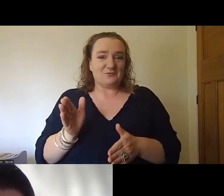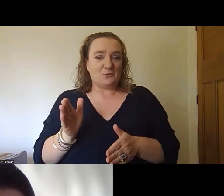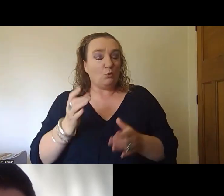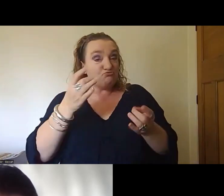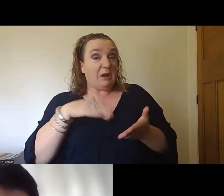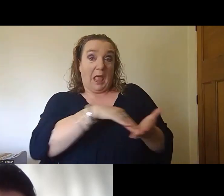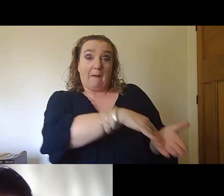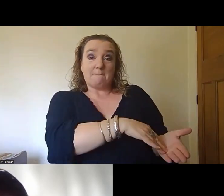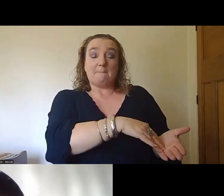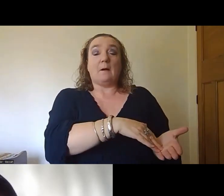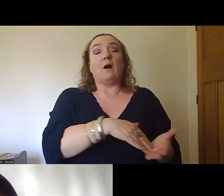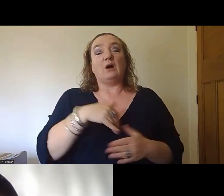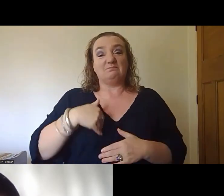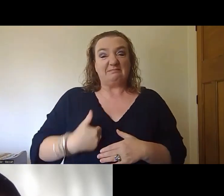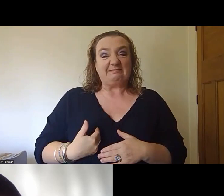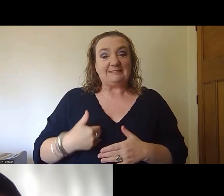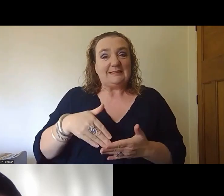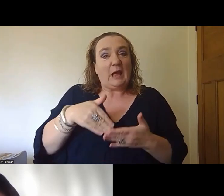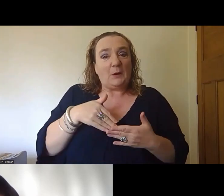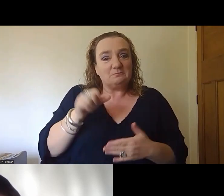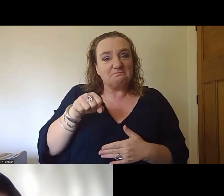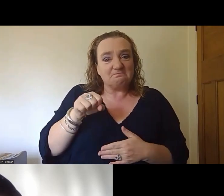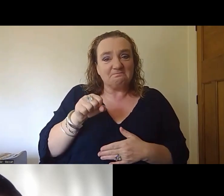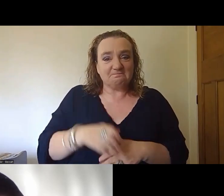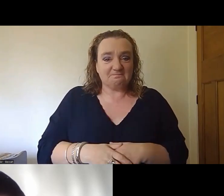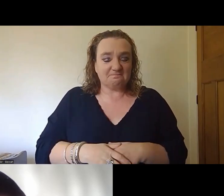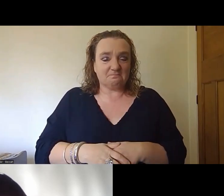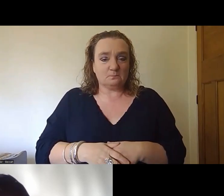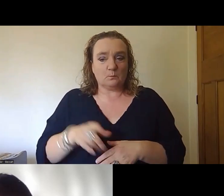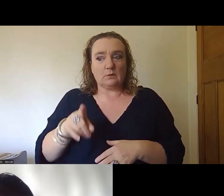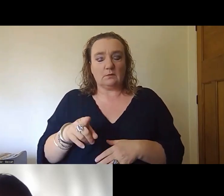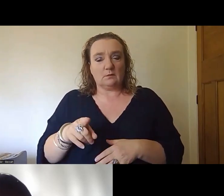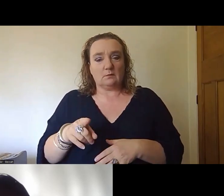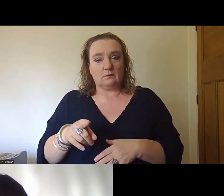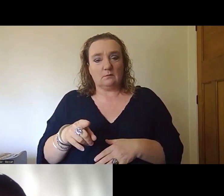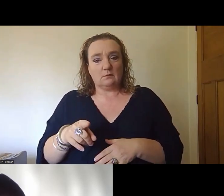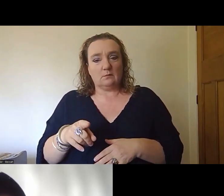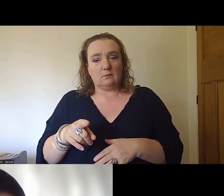I do need help, so. - Yeah. That was one of the reasons why I think